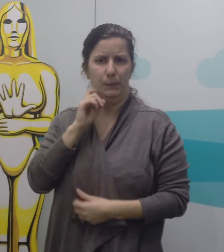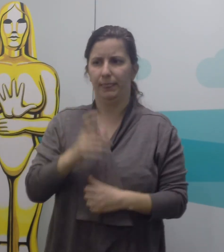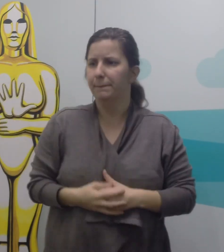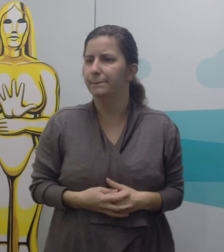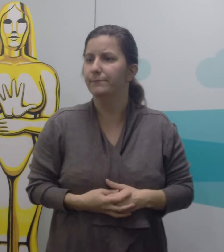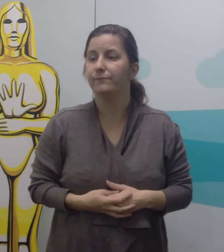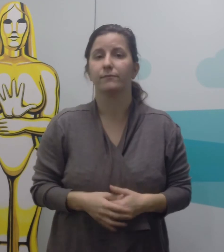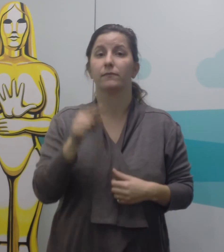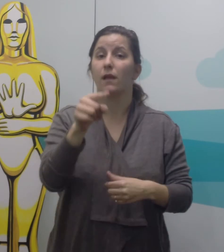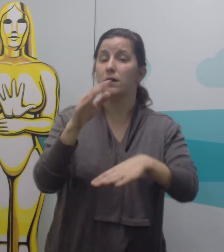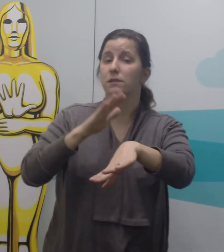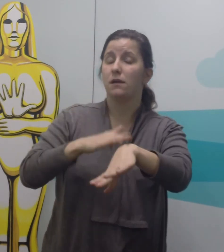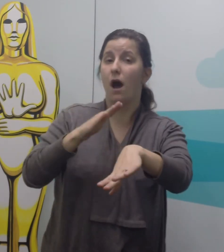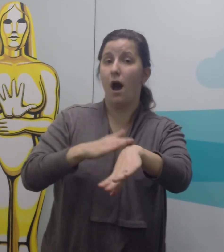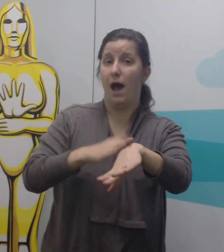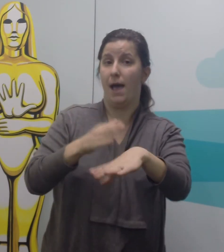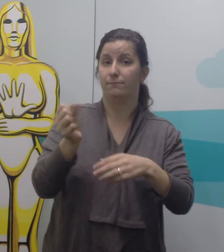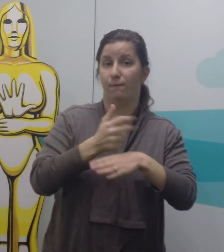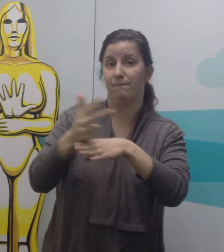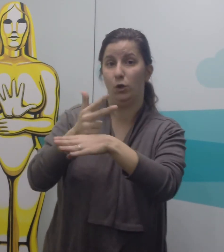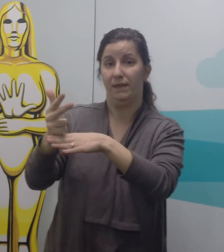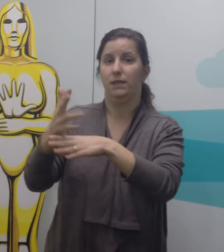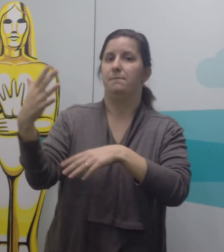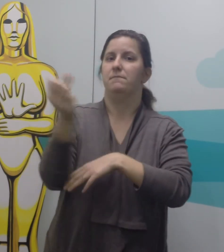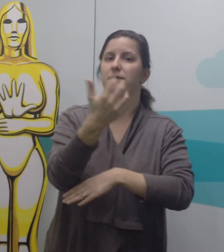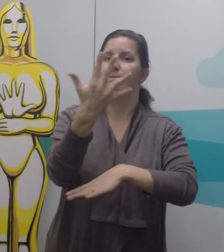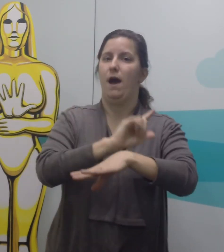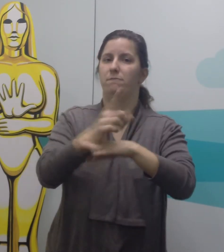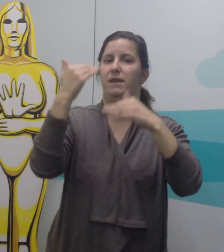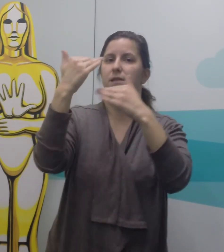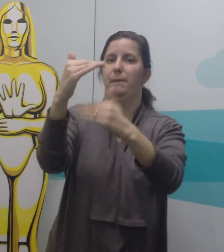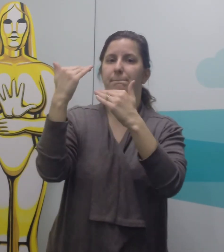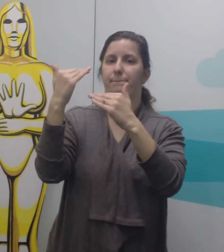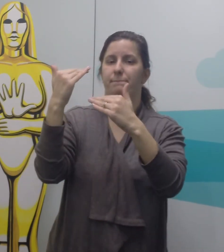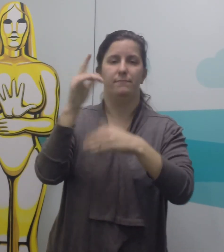The team will then make a movie in that genre The film can only be a maximum of 5 minutes in length